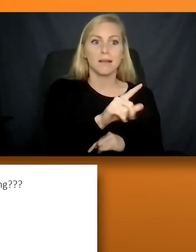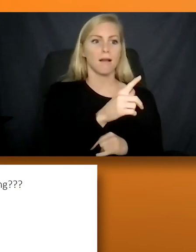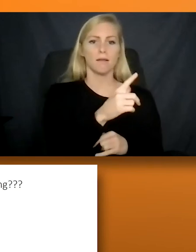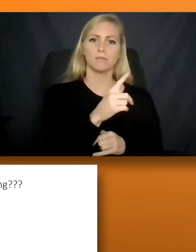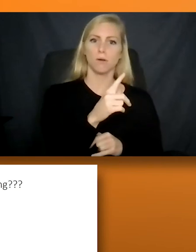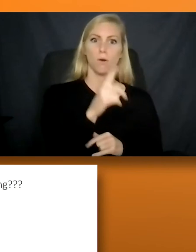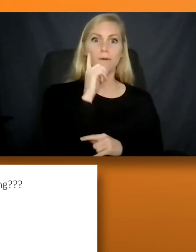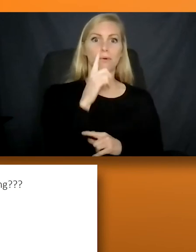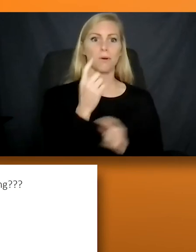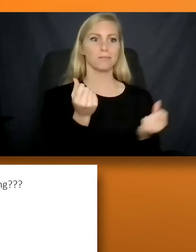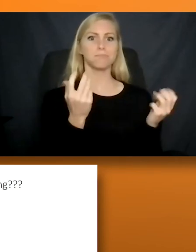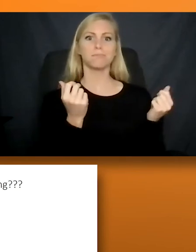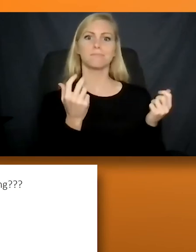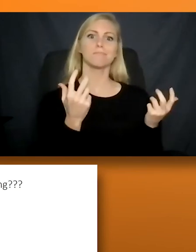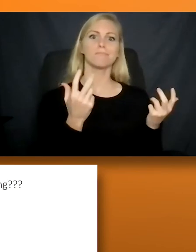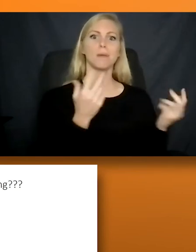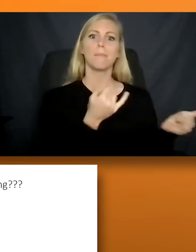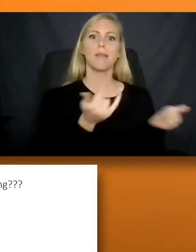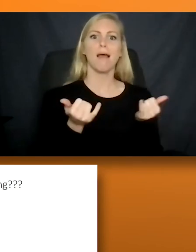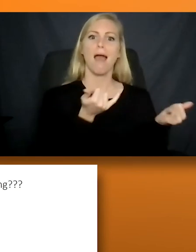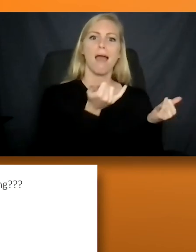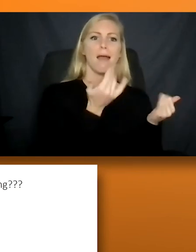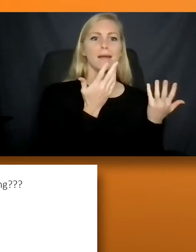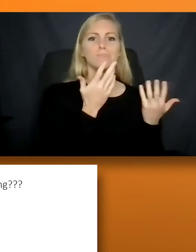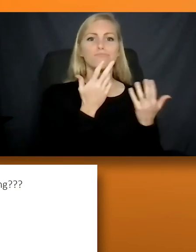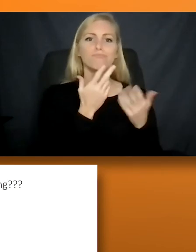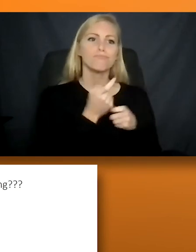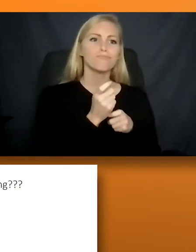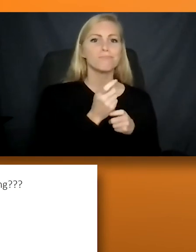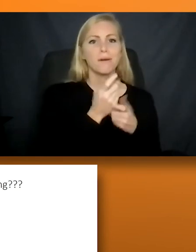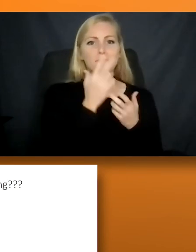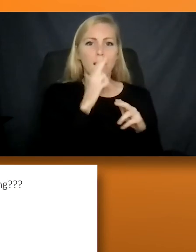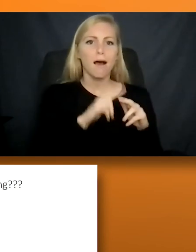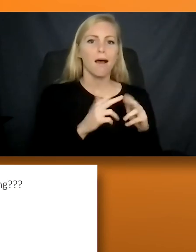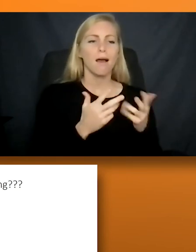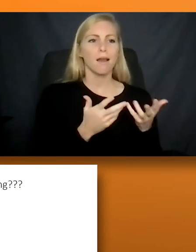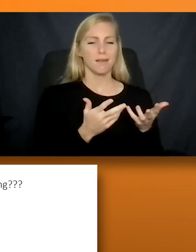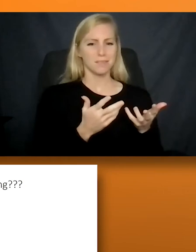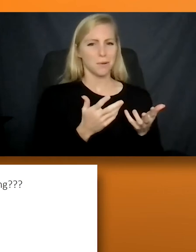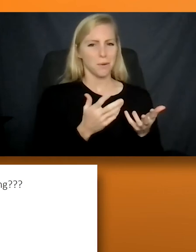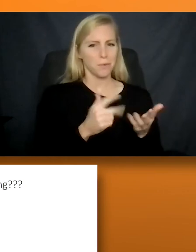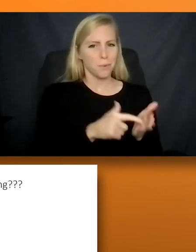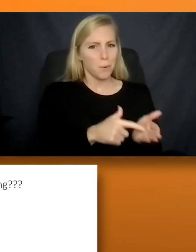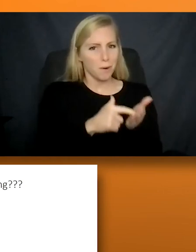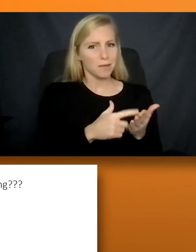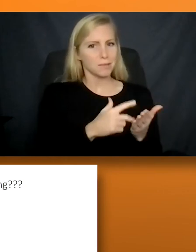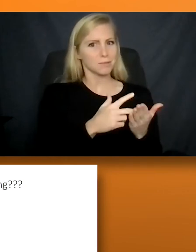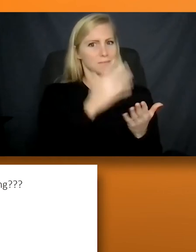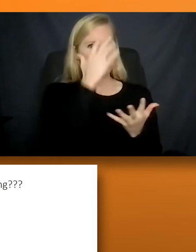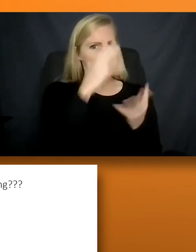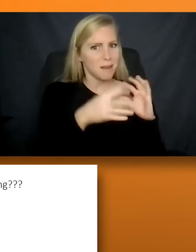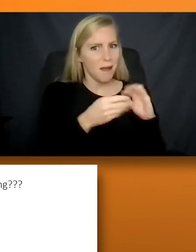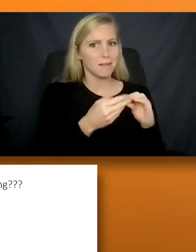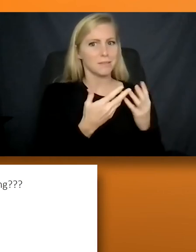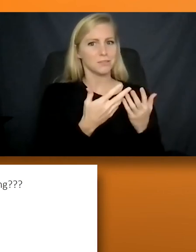You have to really understand how language Works. Same for English. You have to really understand how language works in order to do word play in that language.